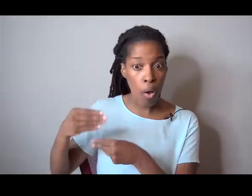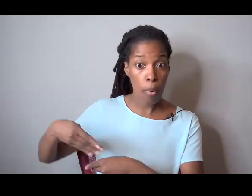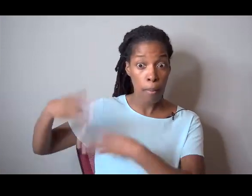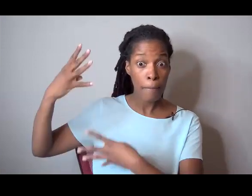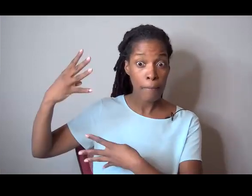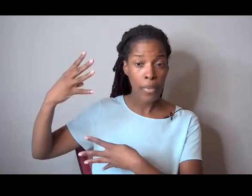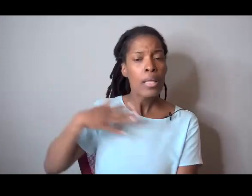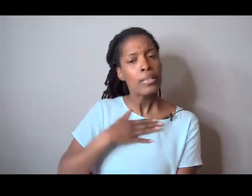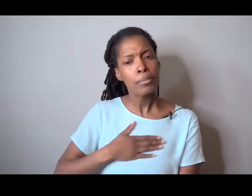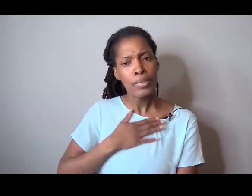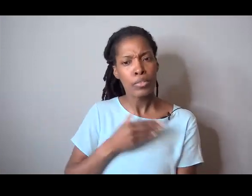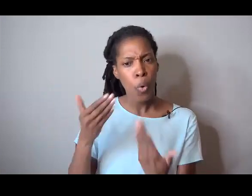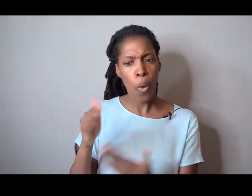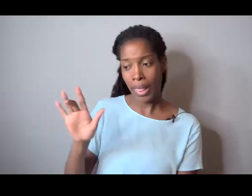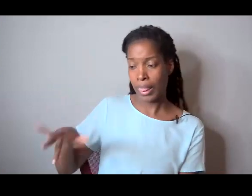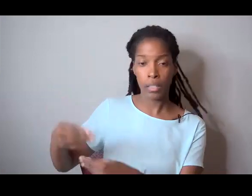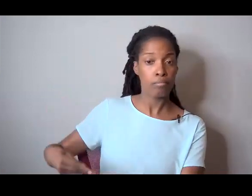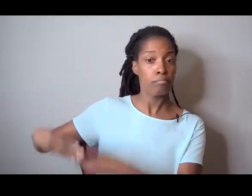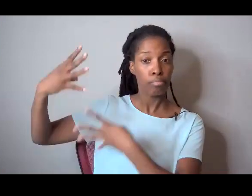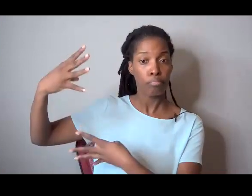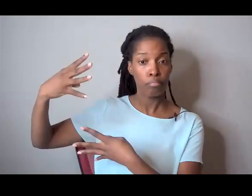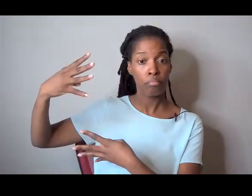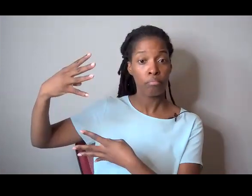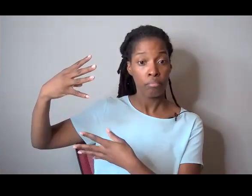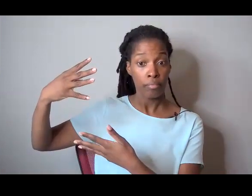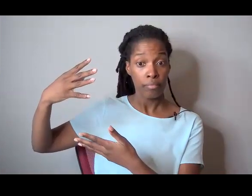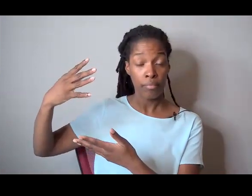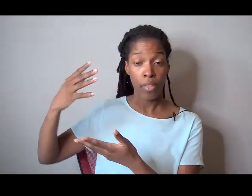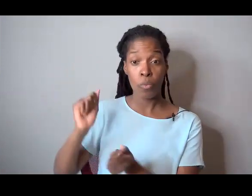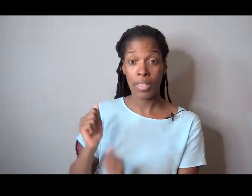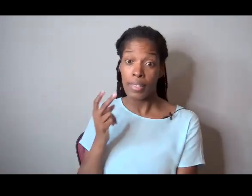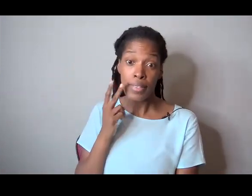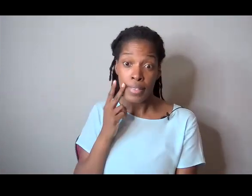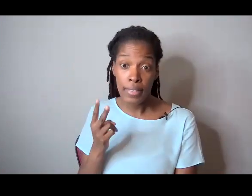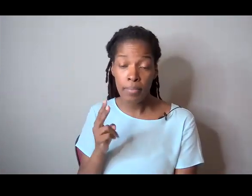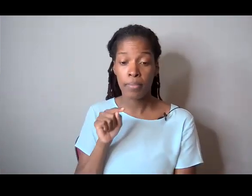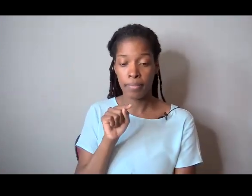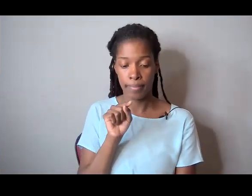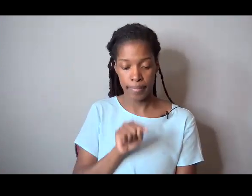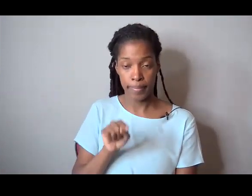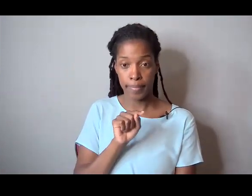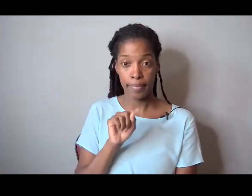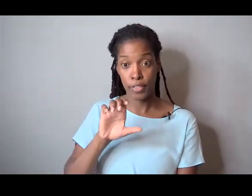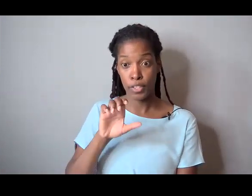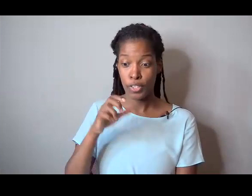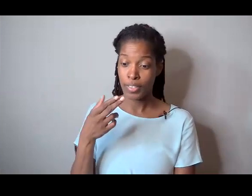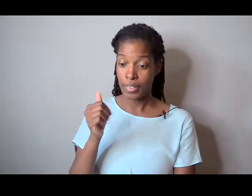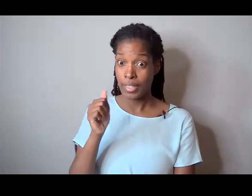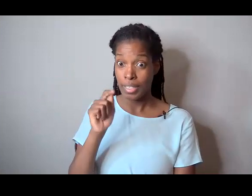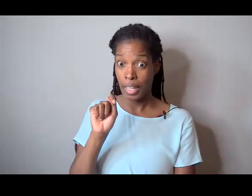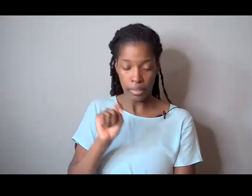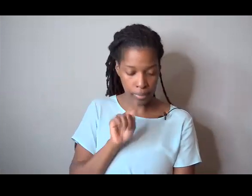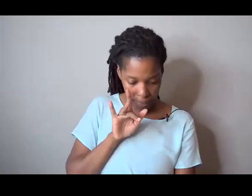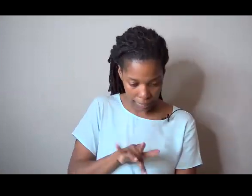I encourage you to do so. You can open the chat by clicking the icon that reads chat on the bottom of